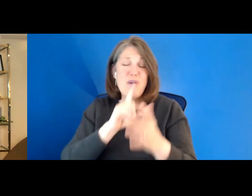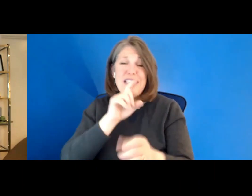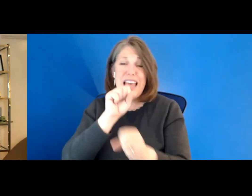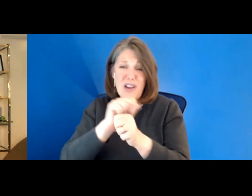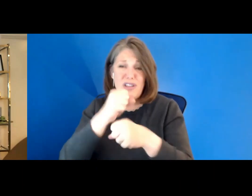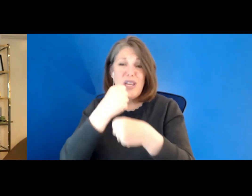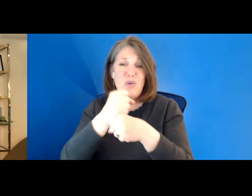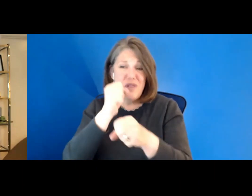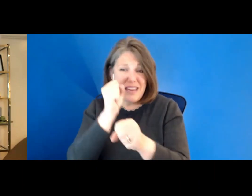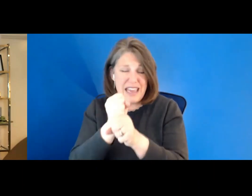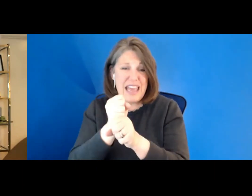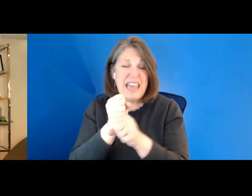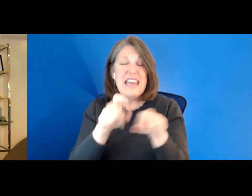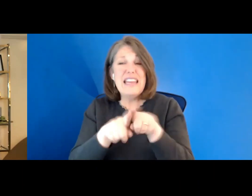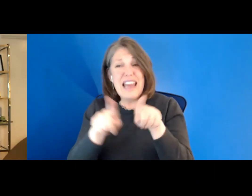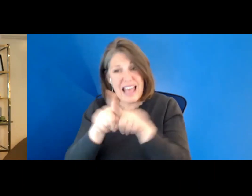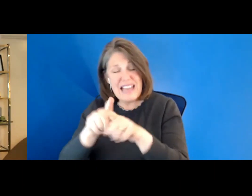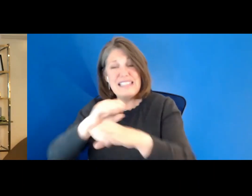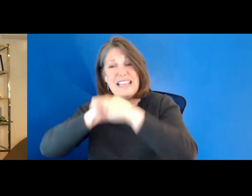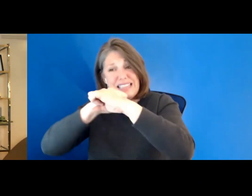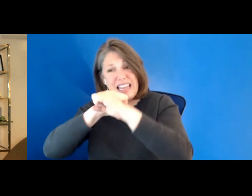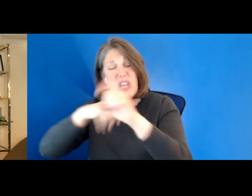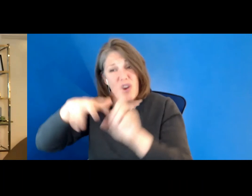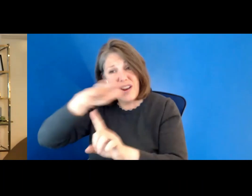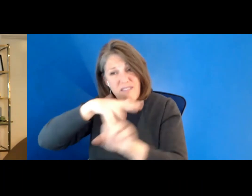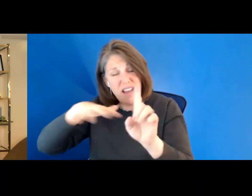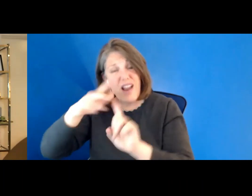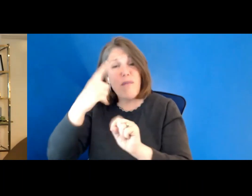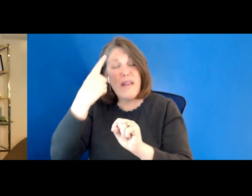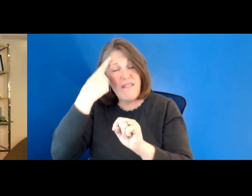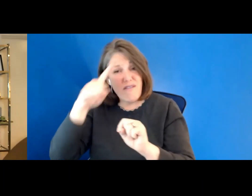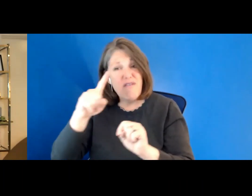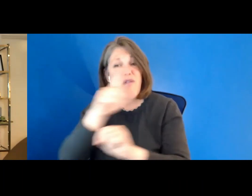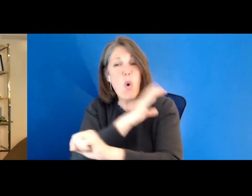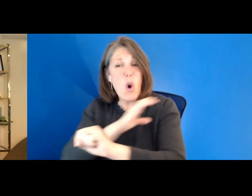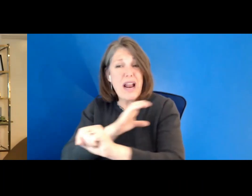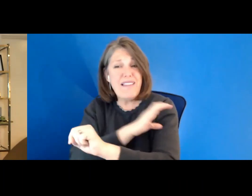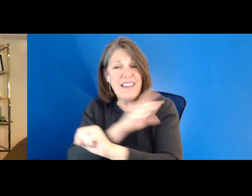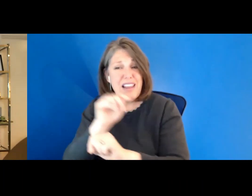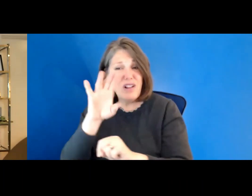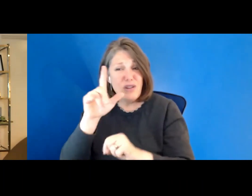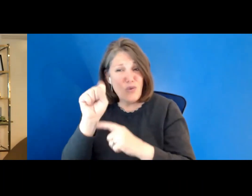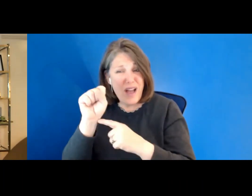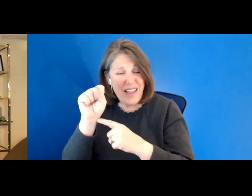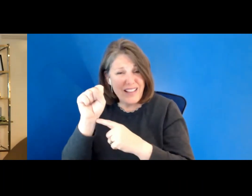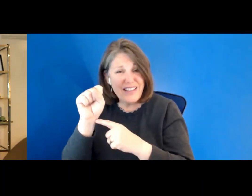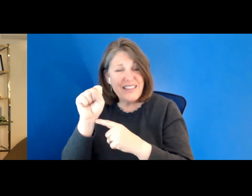17:47:20 as a secure environment for clinical trials, and for